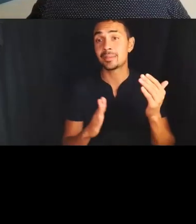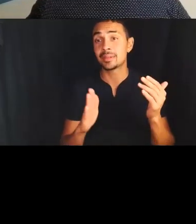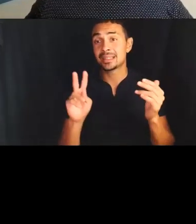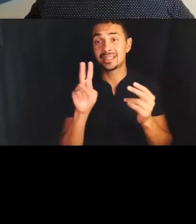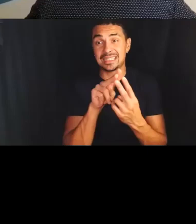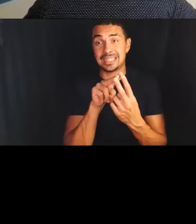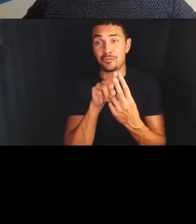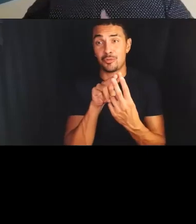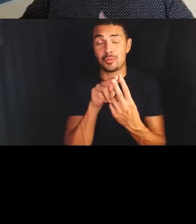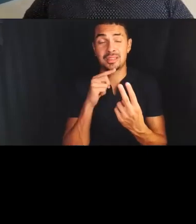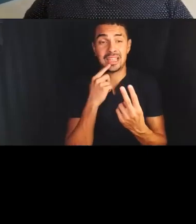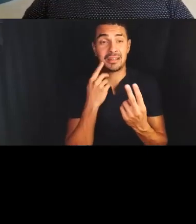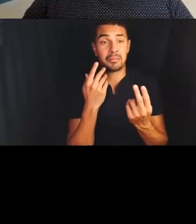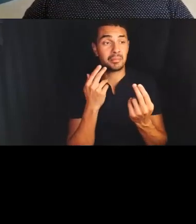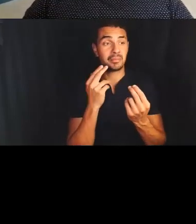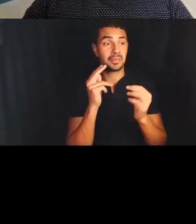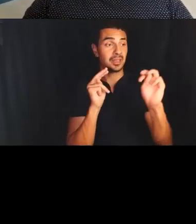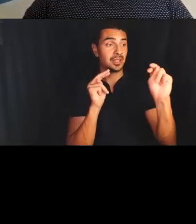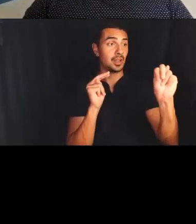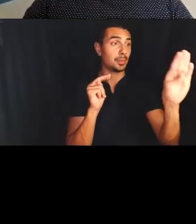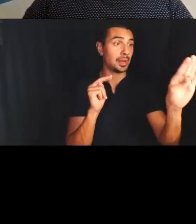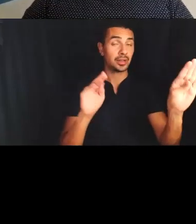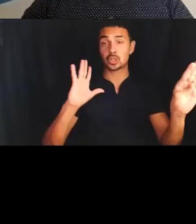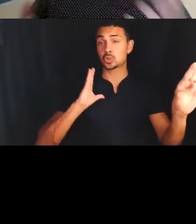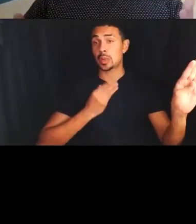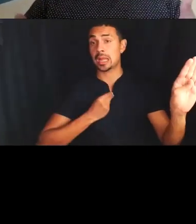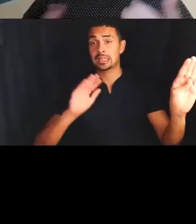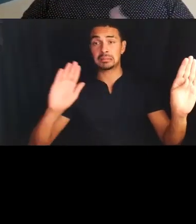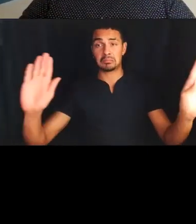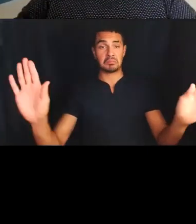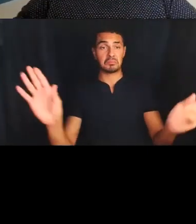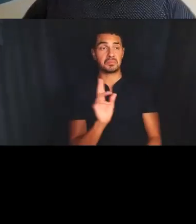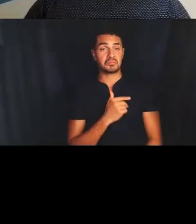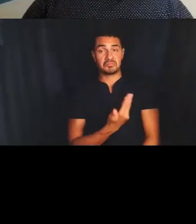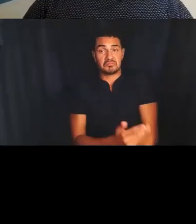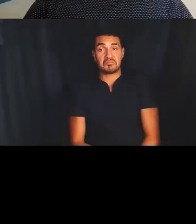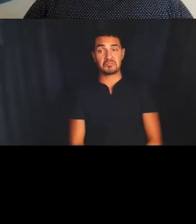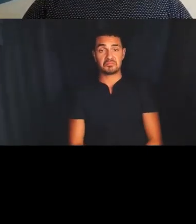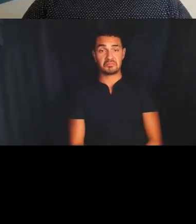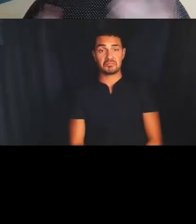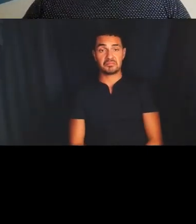They might've been trans. I know from having been in the listening session,